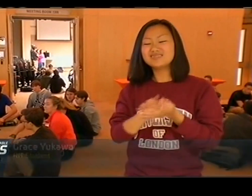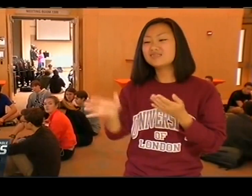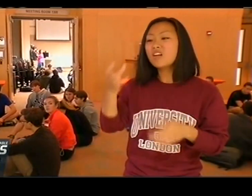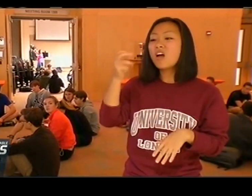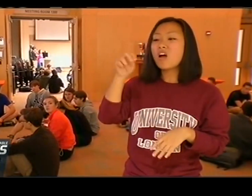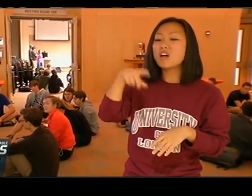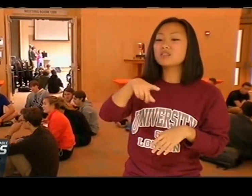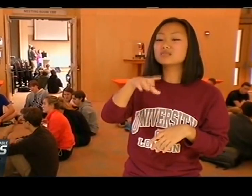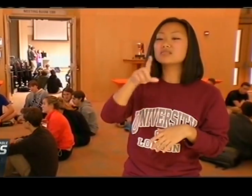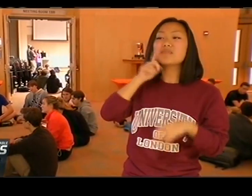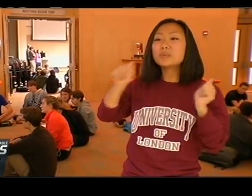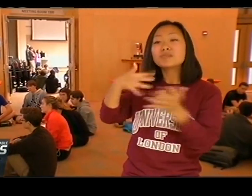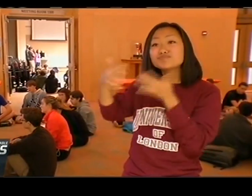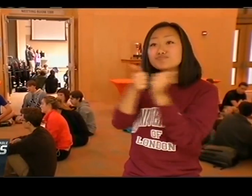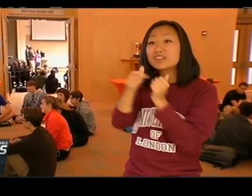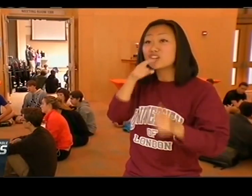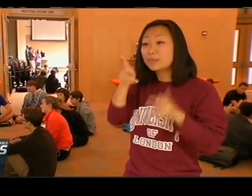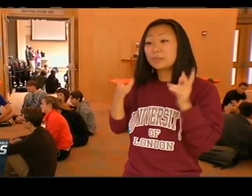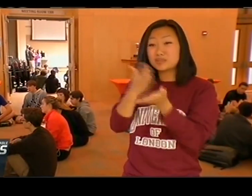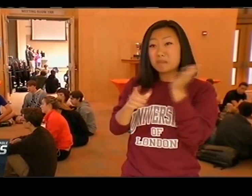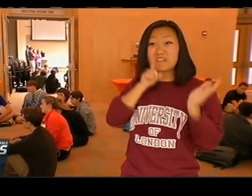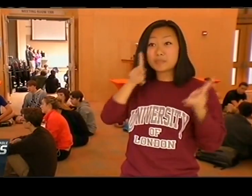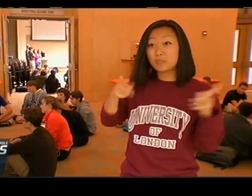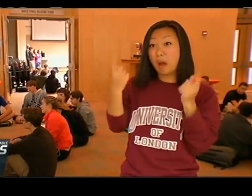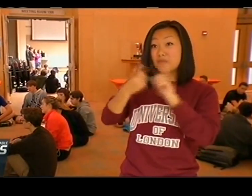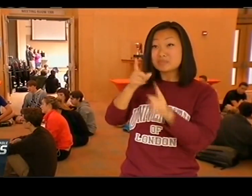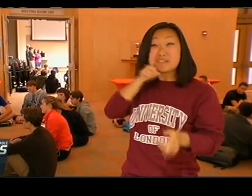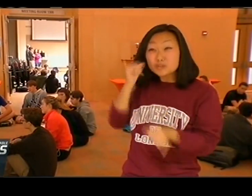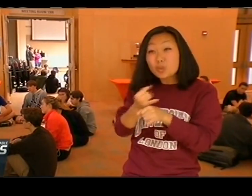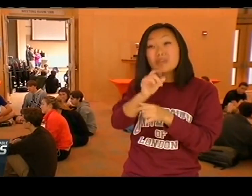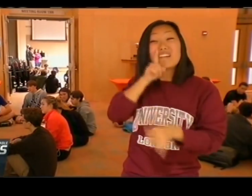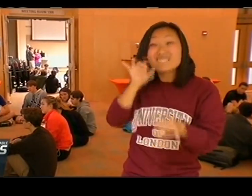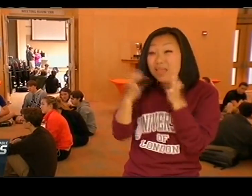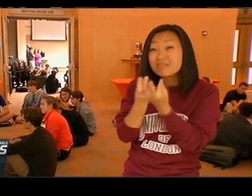And where the deaf person can learn how to even teach somebody how to sign.